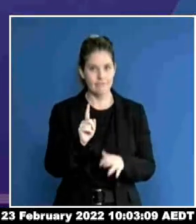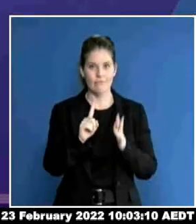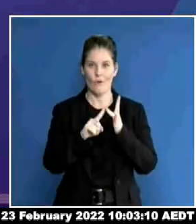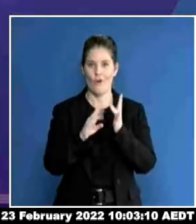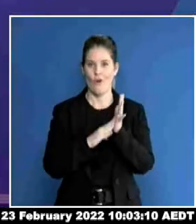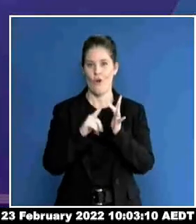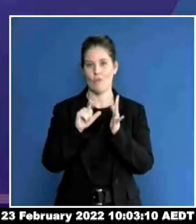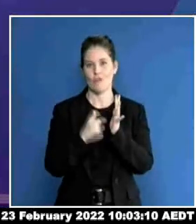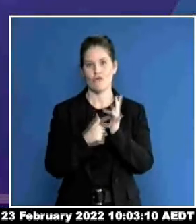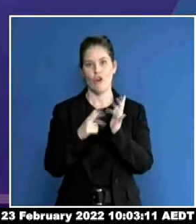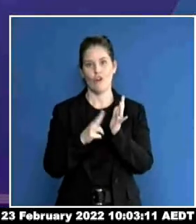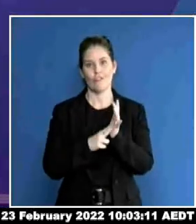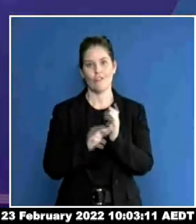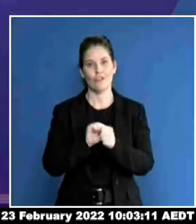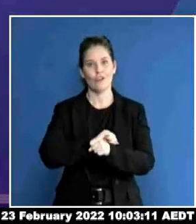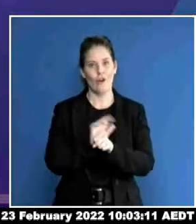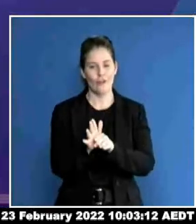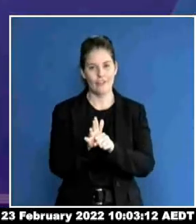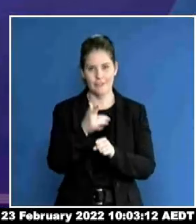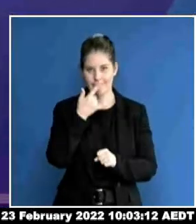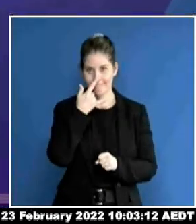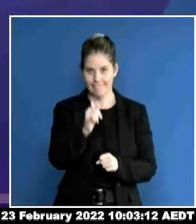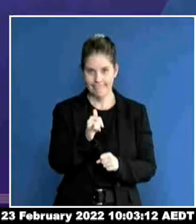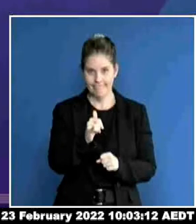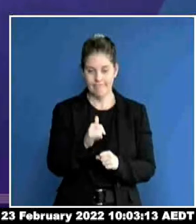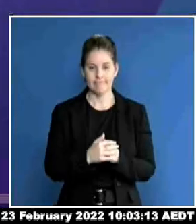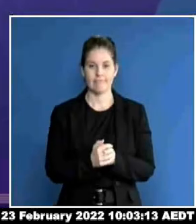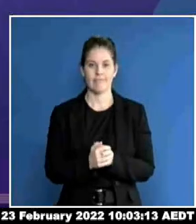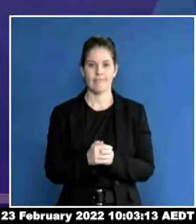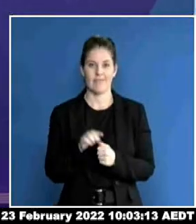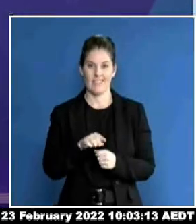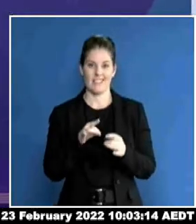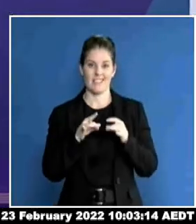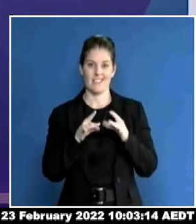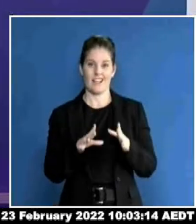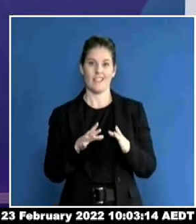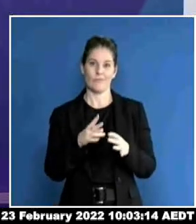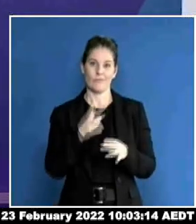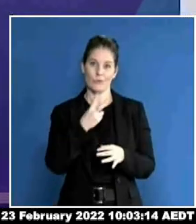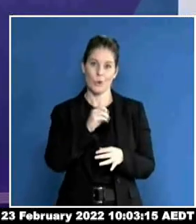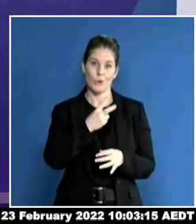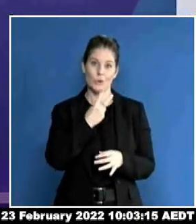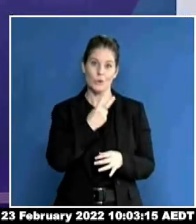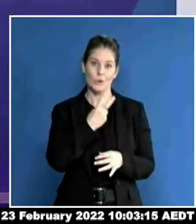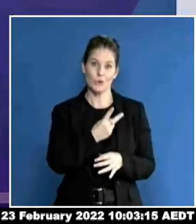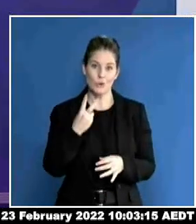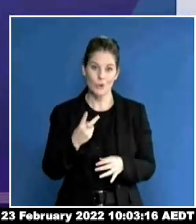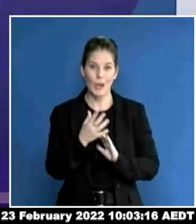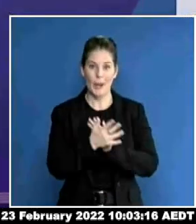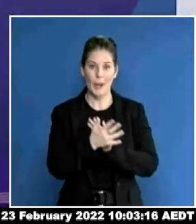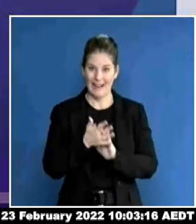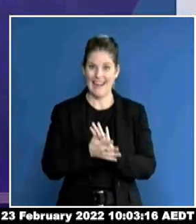COVID-19 in 2022, we, again, have had to take a cautious approach and conduct the